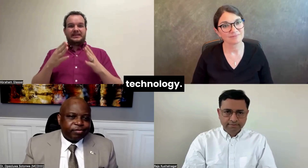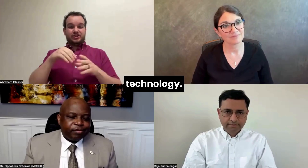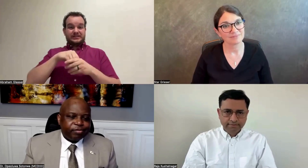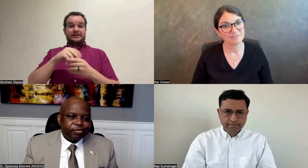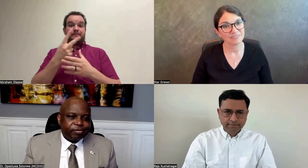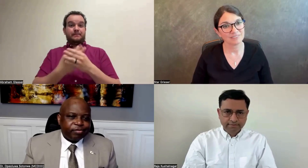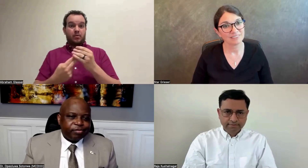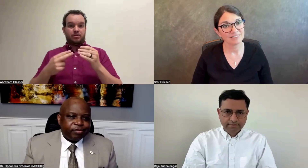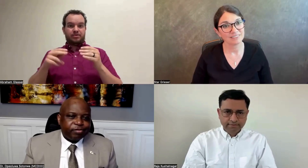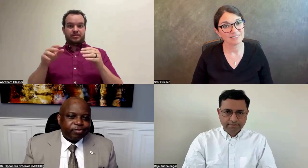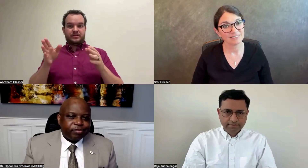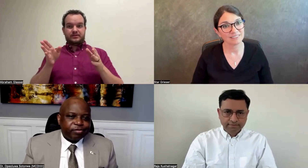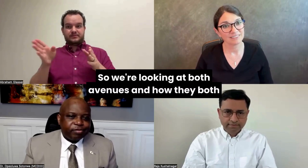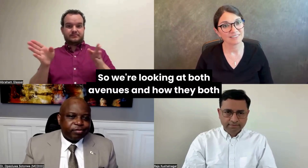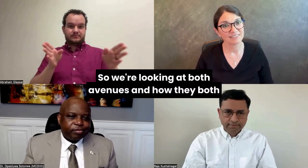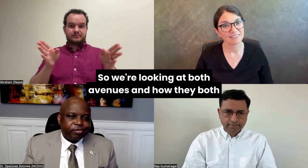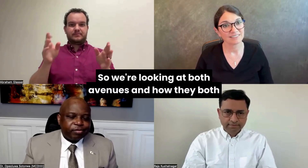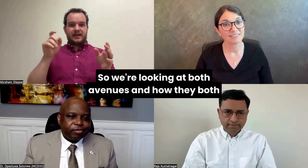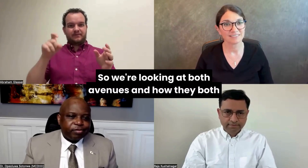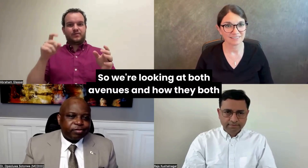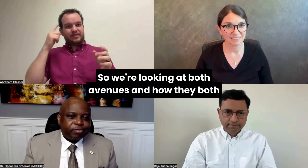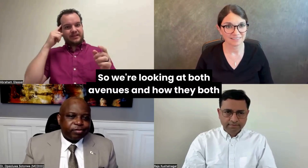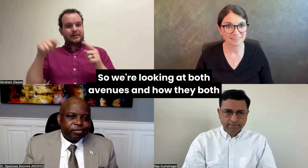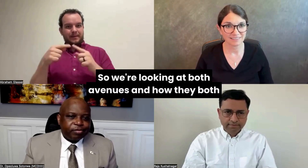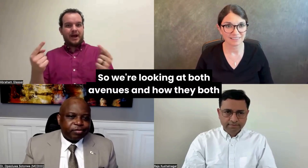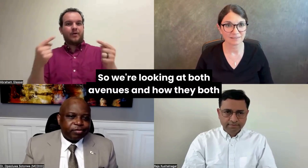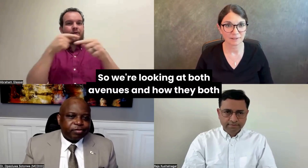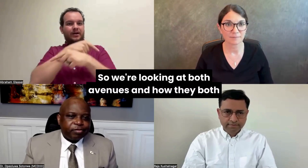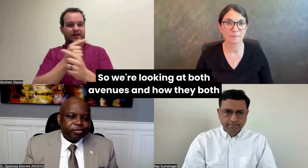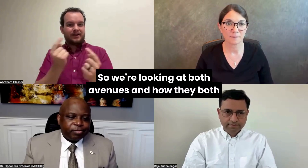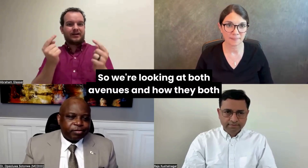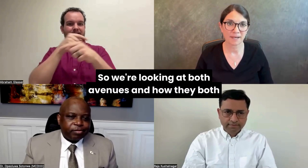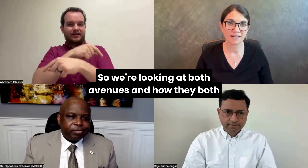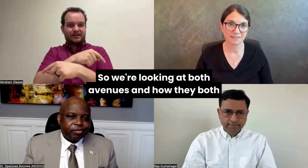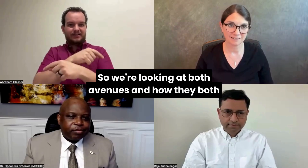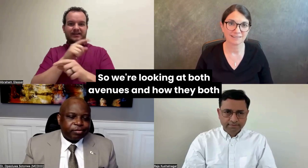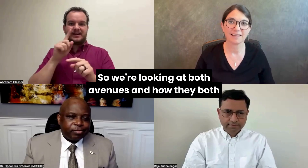So we're looking at both avenues and how they both